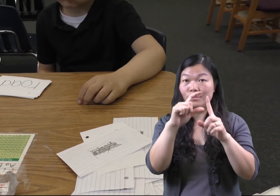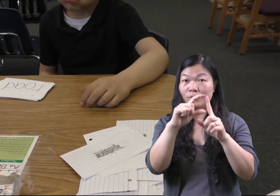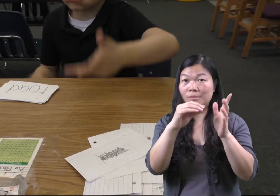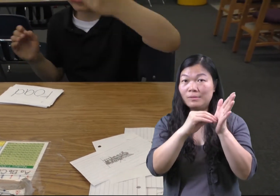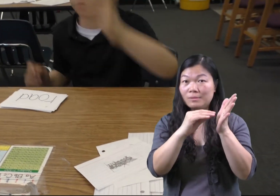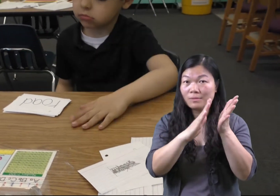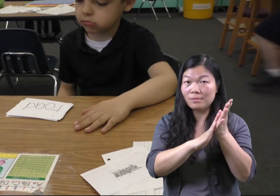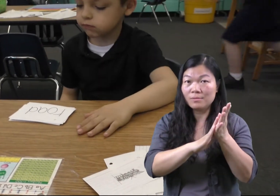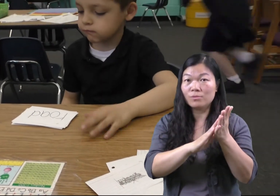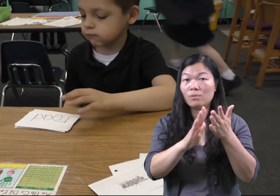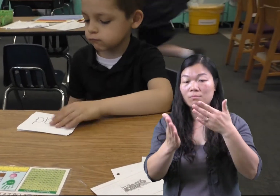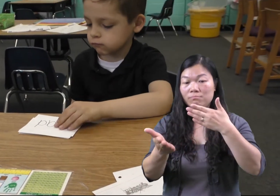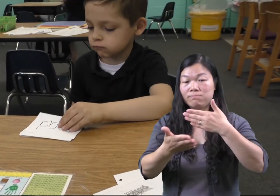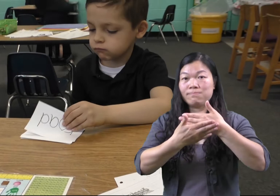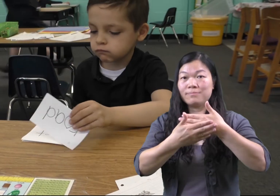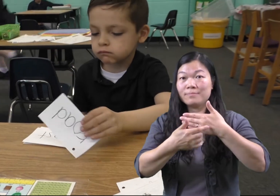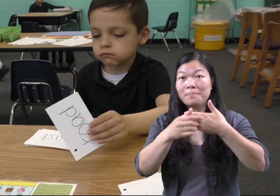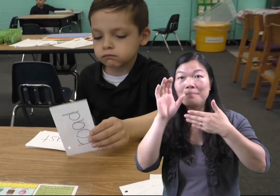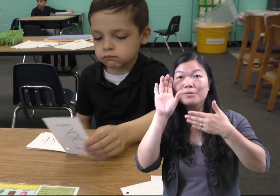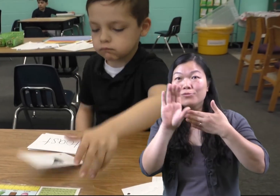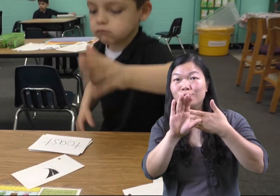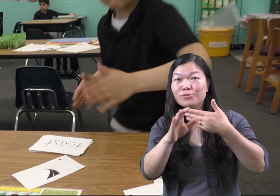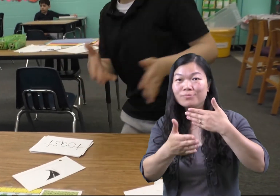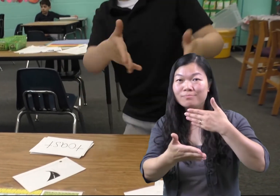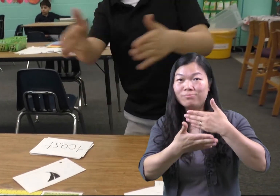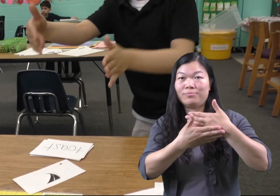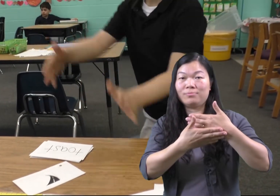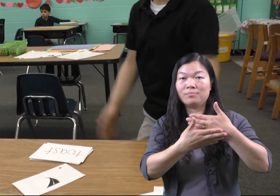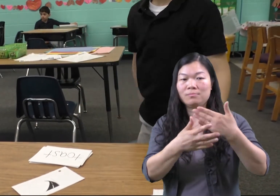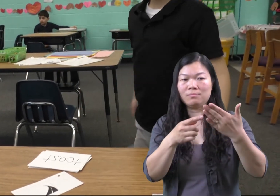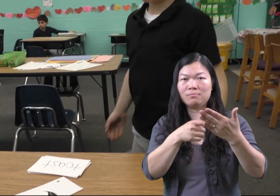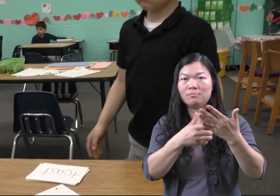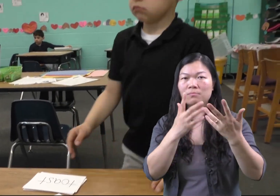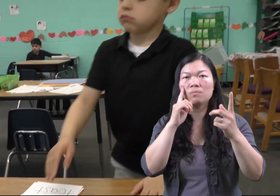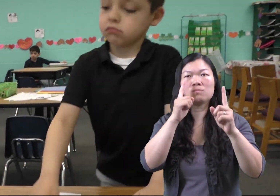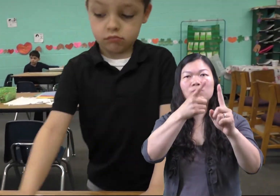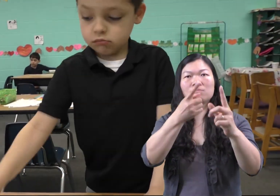One side of the card lists the word and a picture is pasted on the other side.